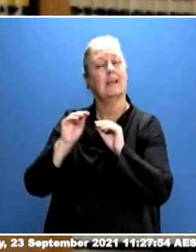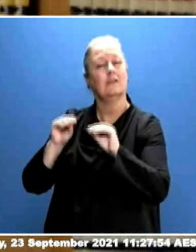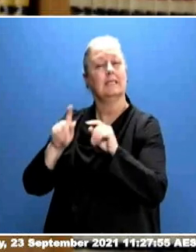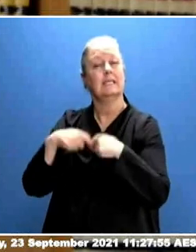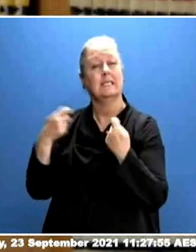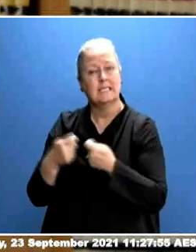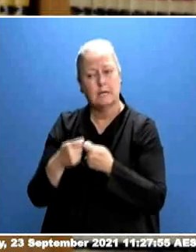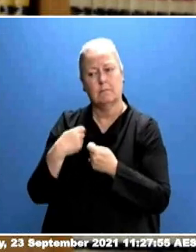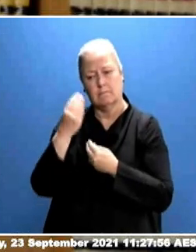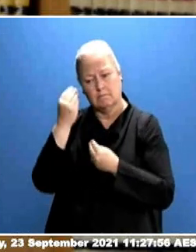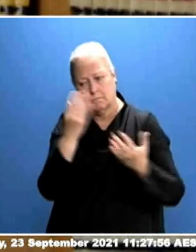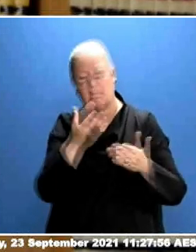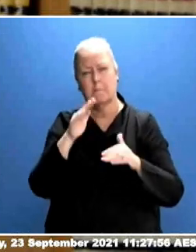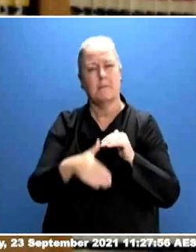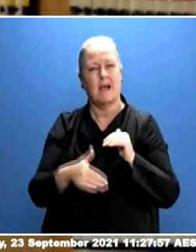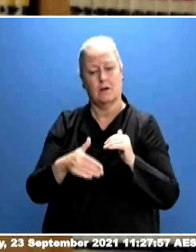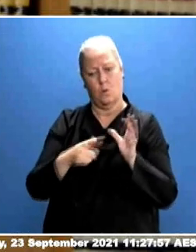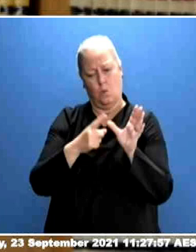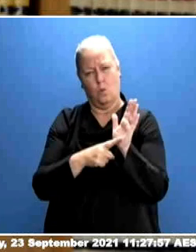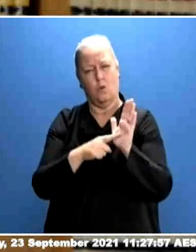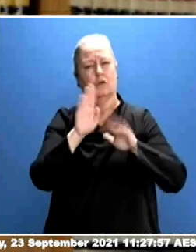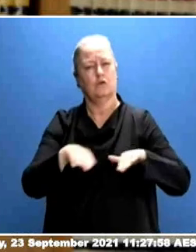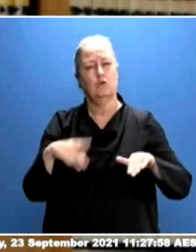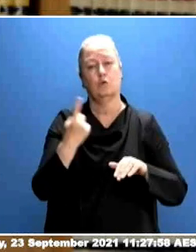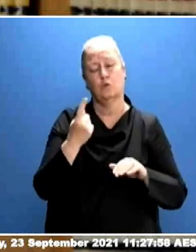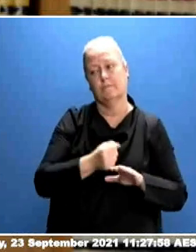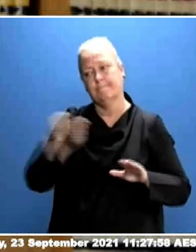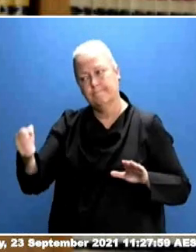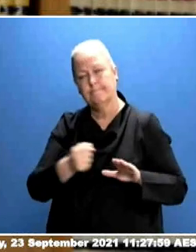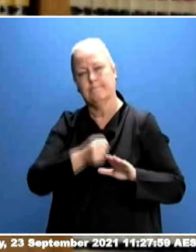so there's an awareness in education around the children who are in Secure Care.